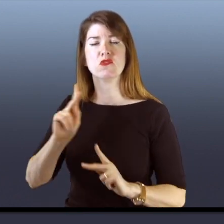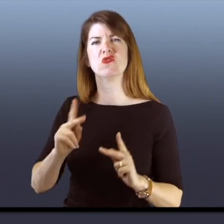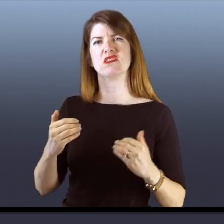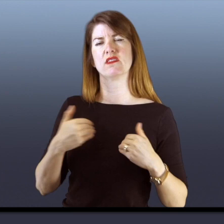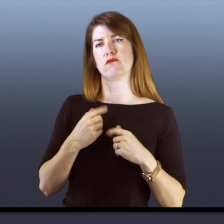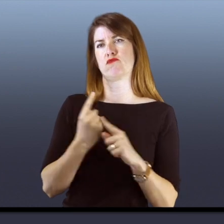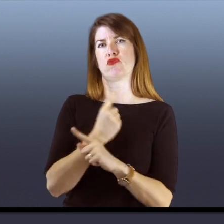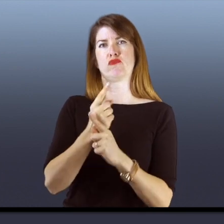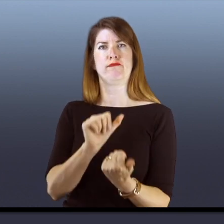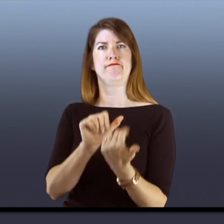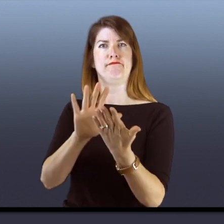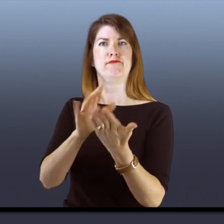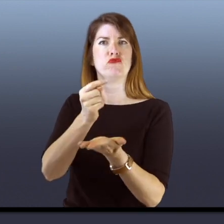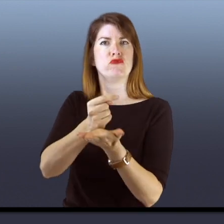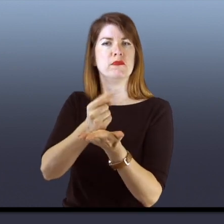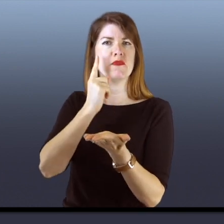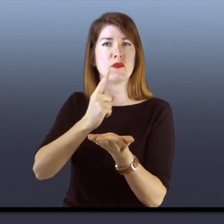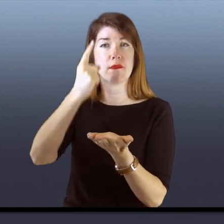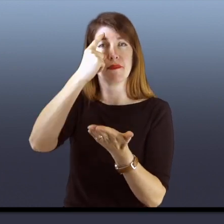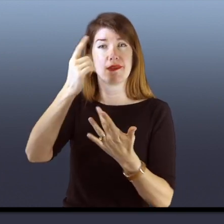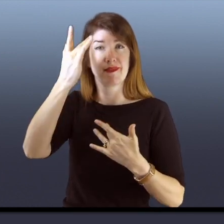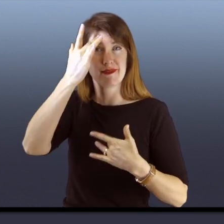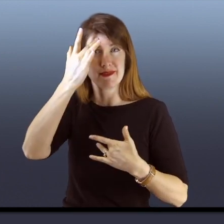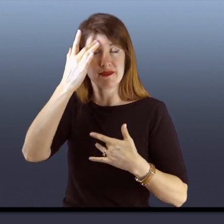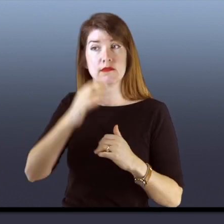When you have a serious mental illness or what we call SMI,